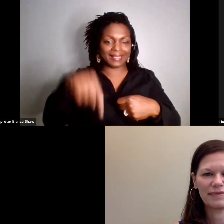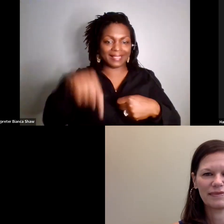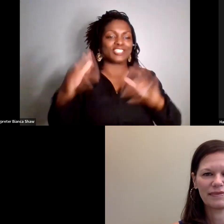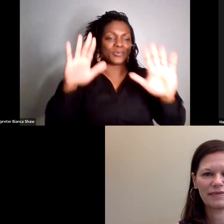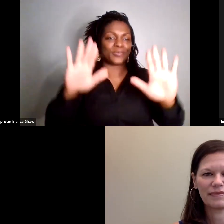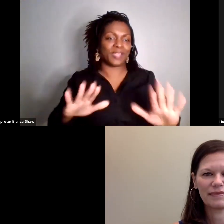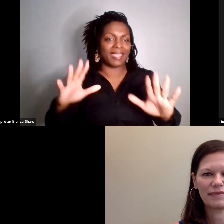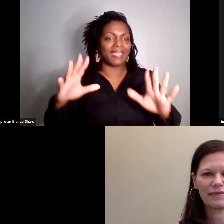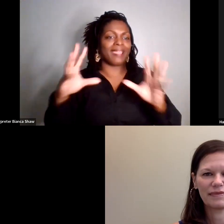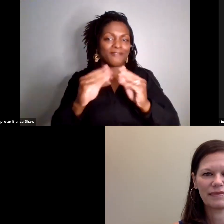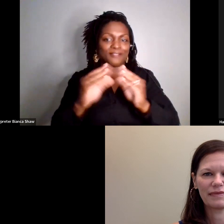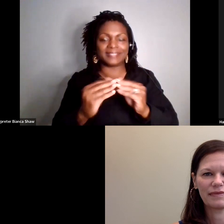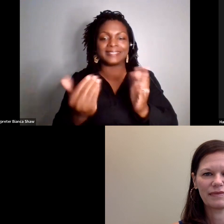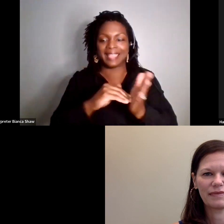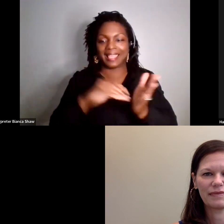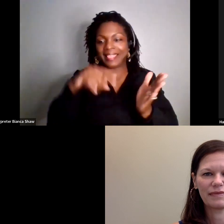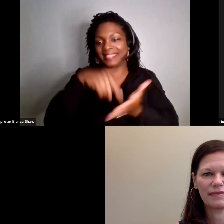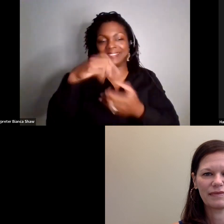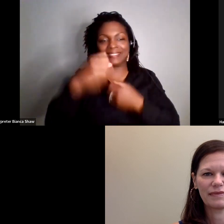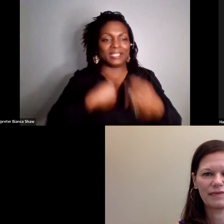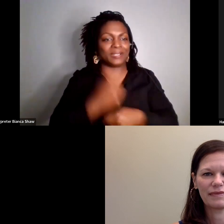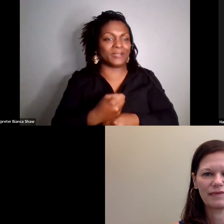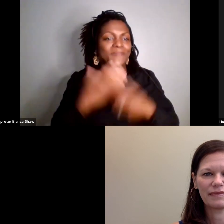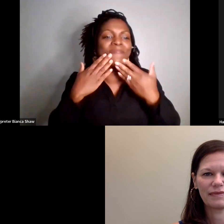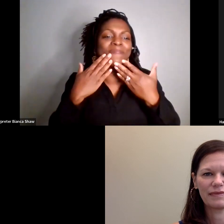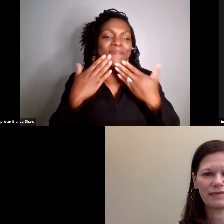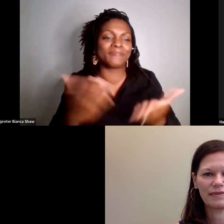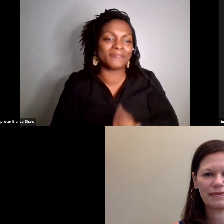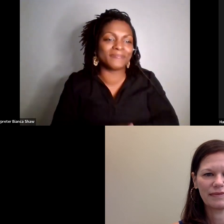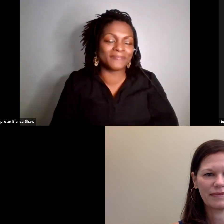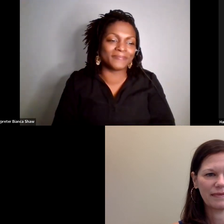Again this year.